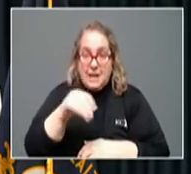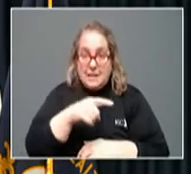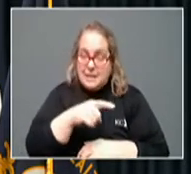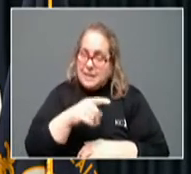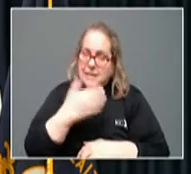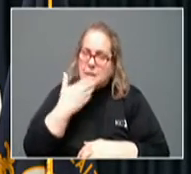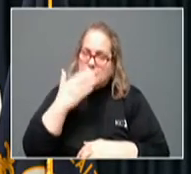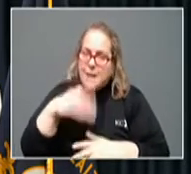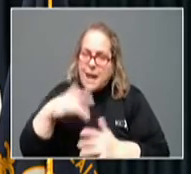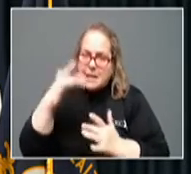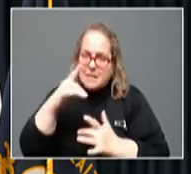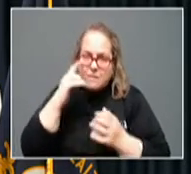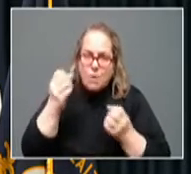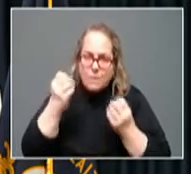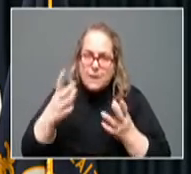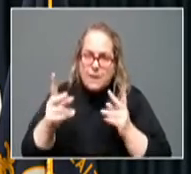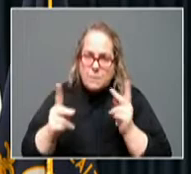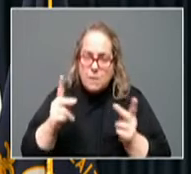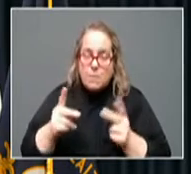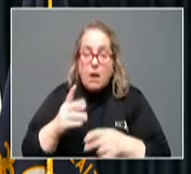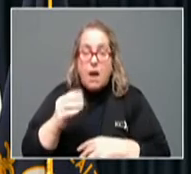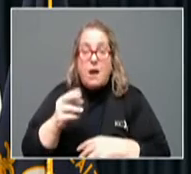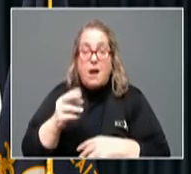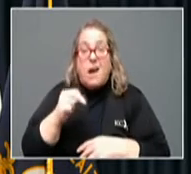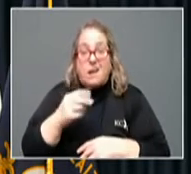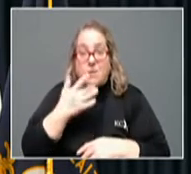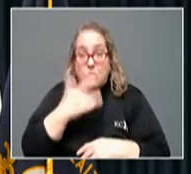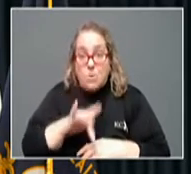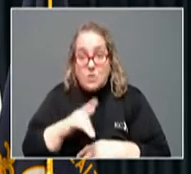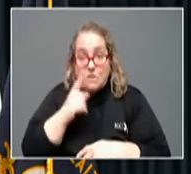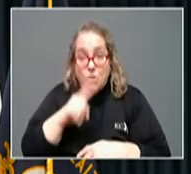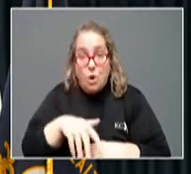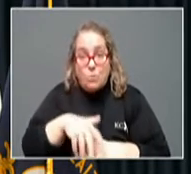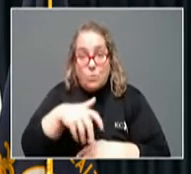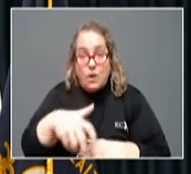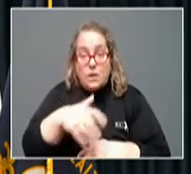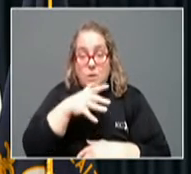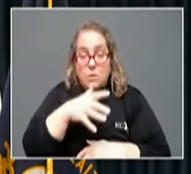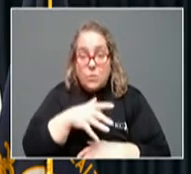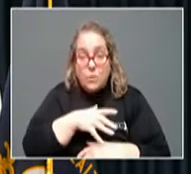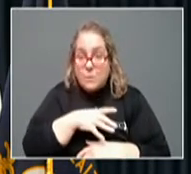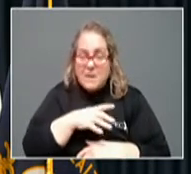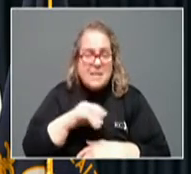And unfortunately for pregnant women, not unlike influenza is a worst disease